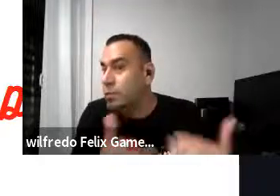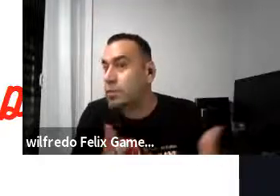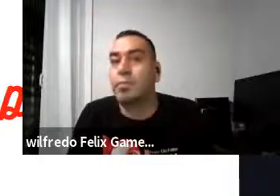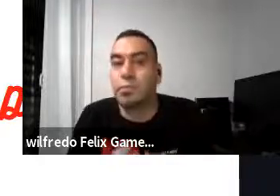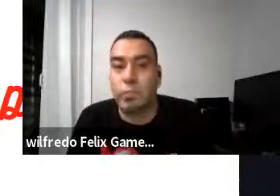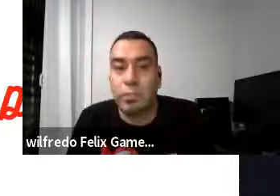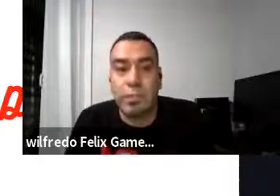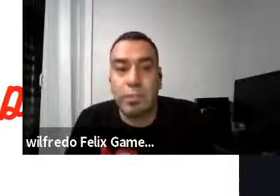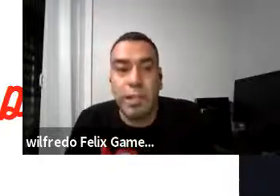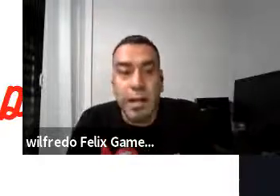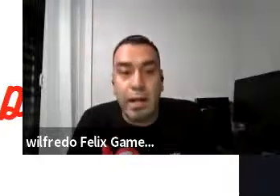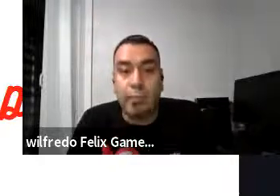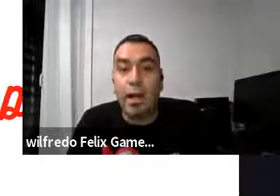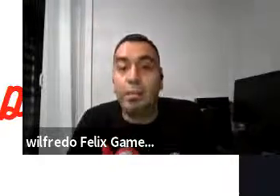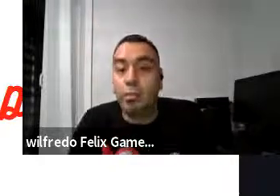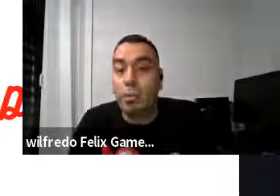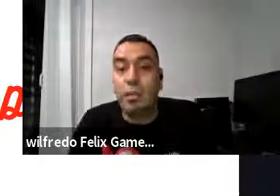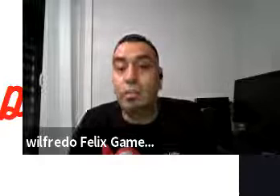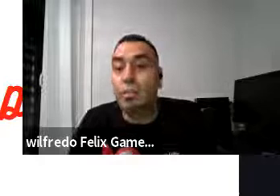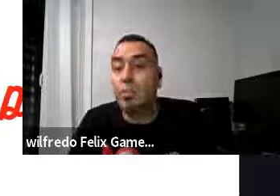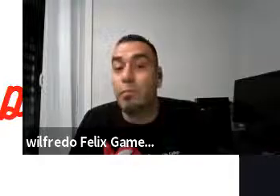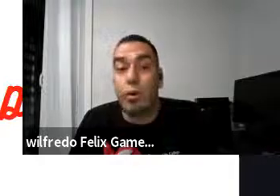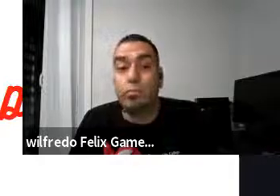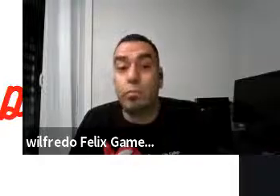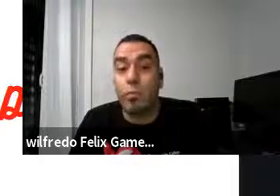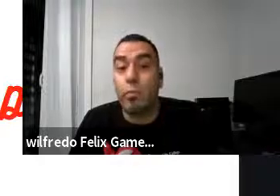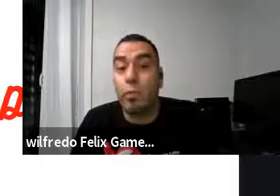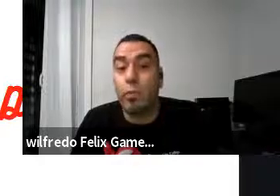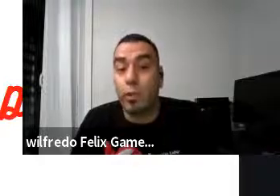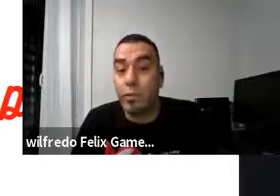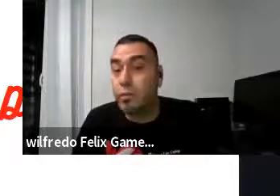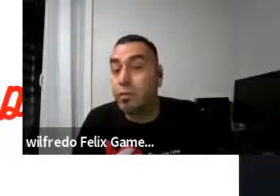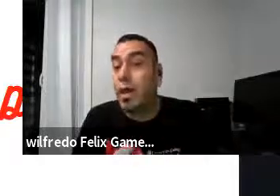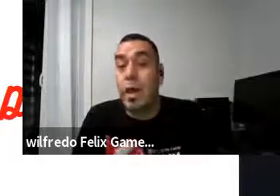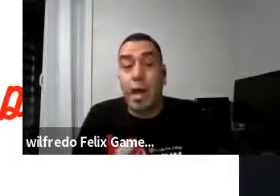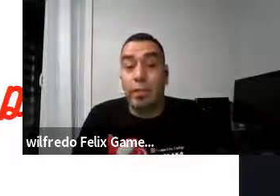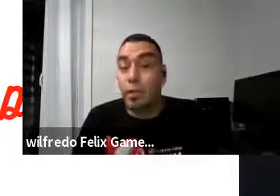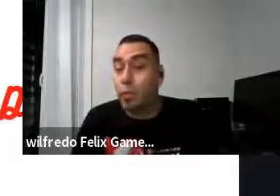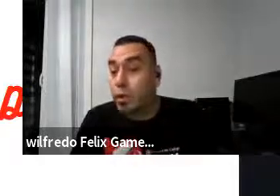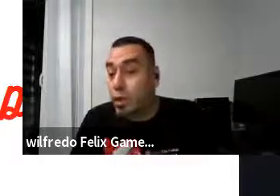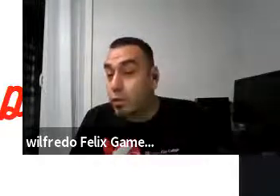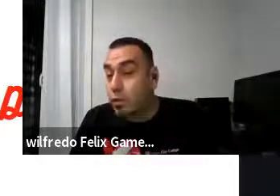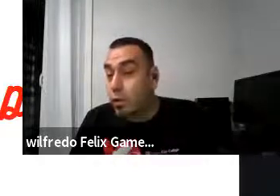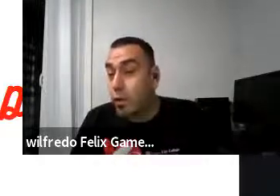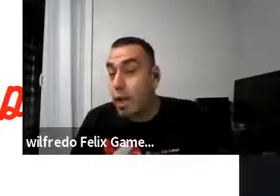come from this type of schooling. I can tell you something that this one is the most vulnerable population, under the political